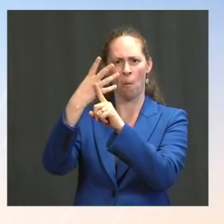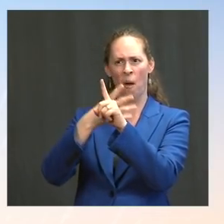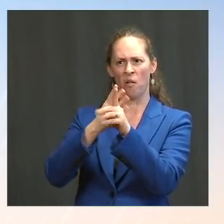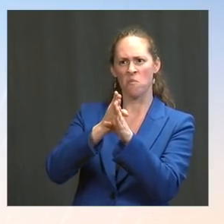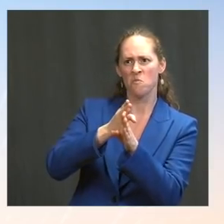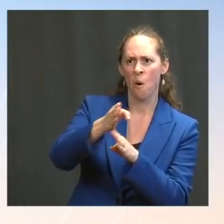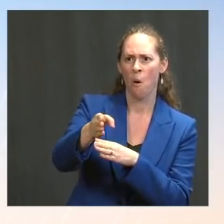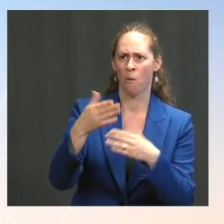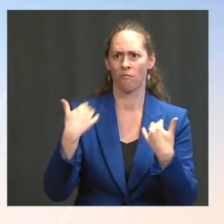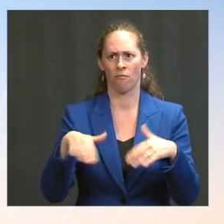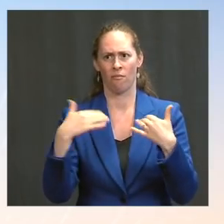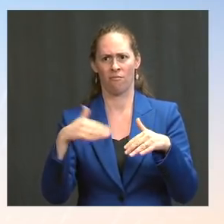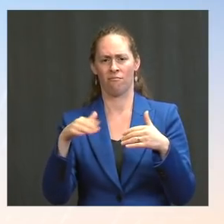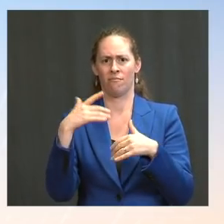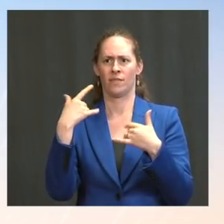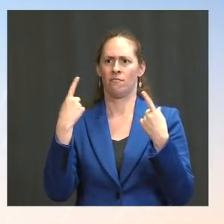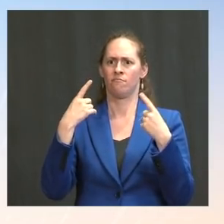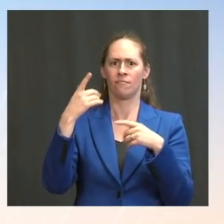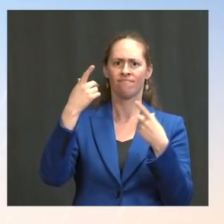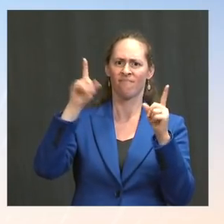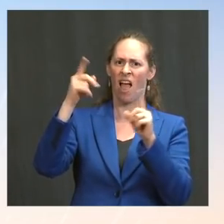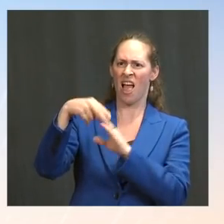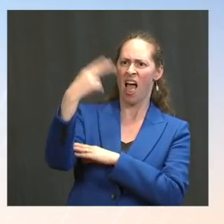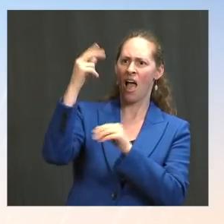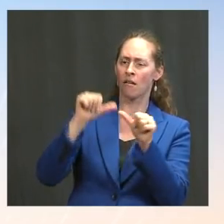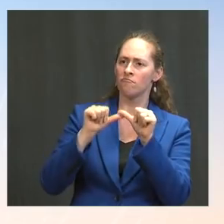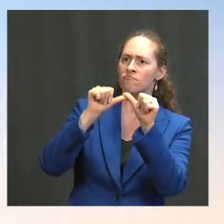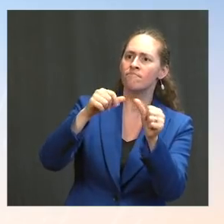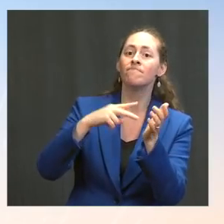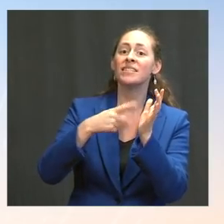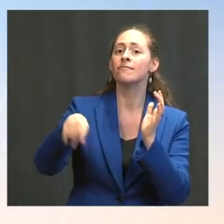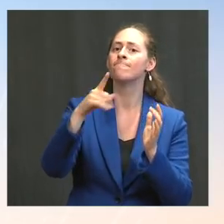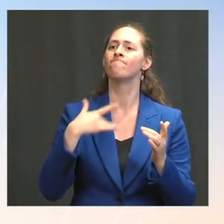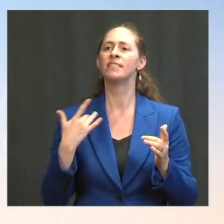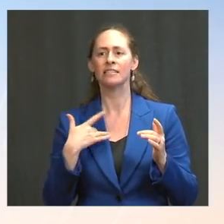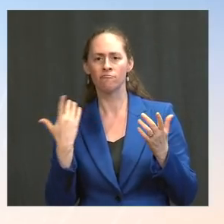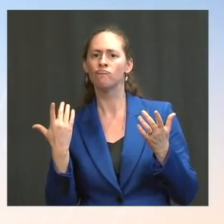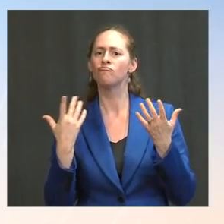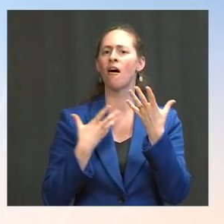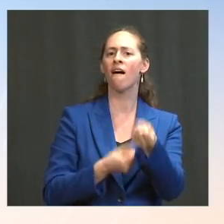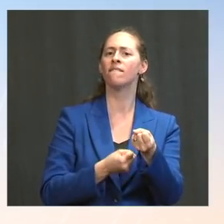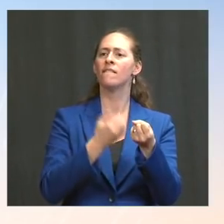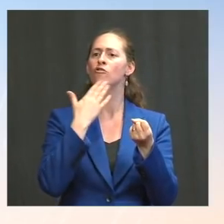and future sentiments about the economy, but a record level of consumers are seeing the job market as improving.